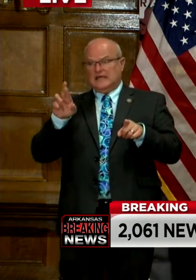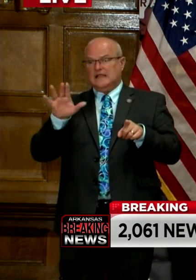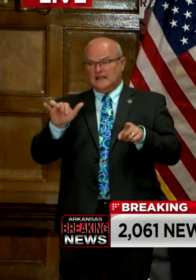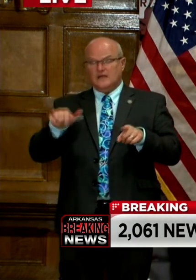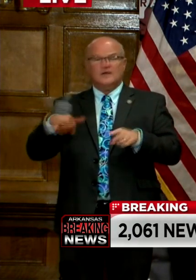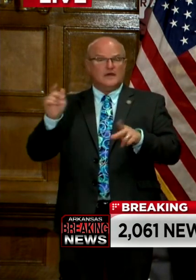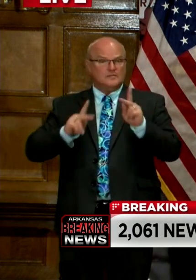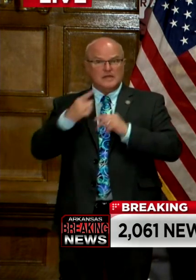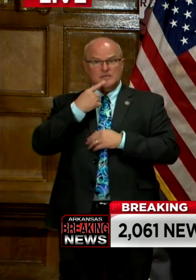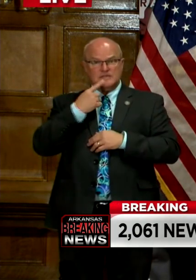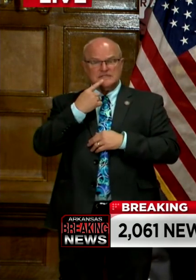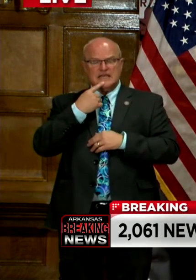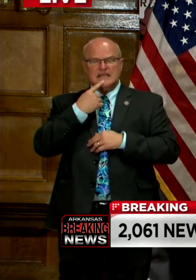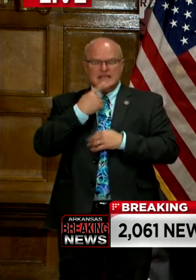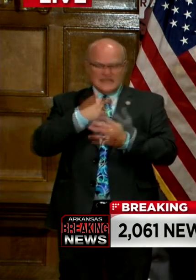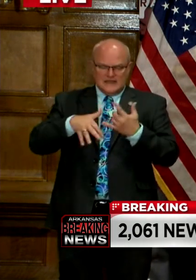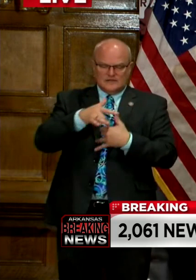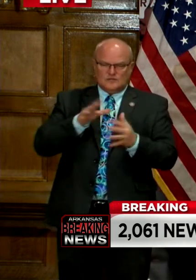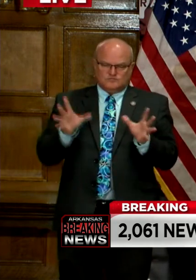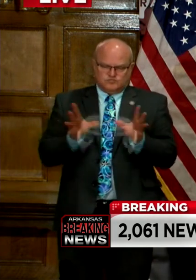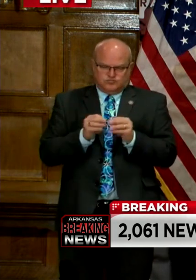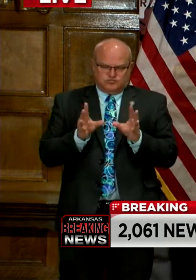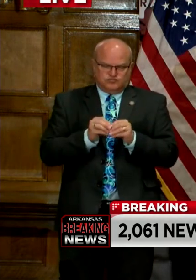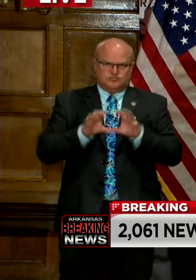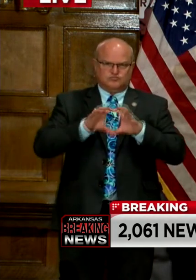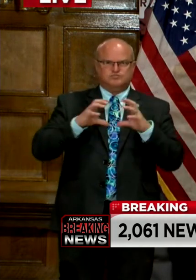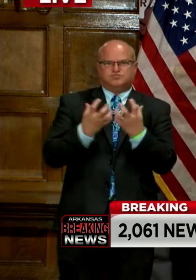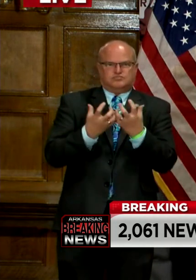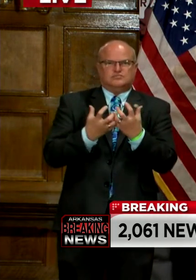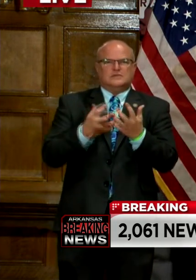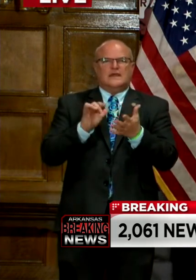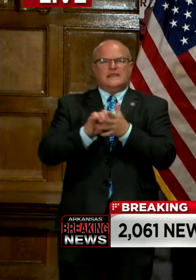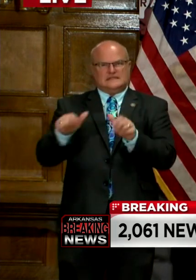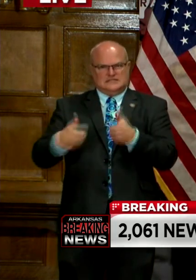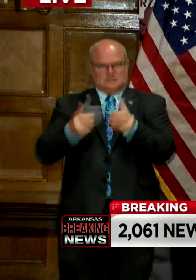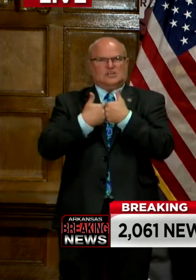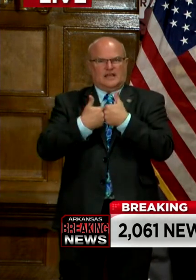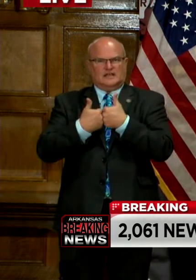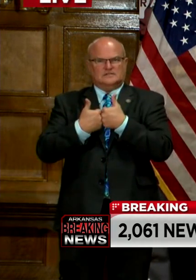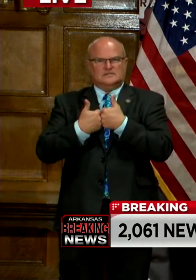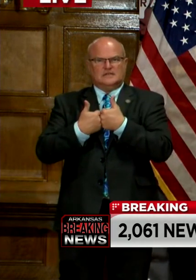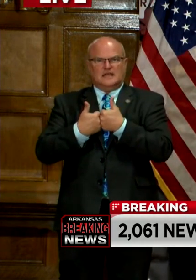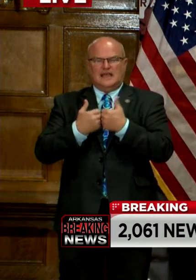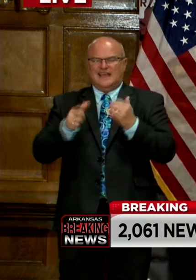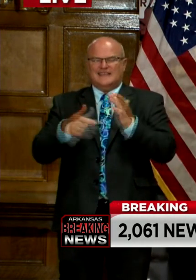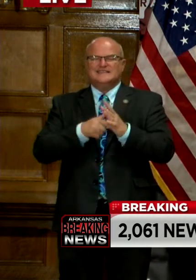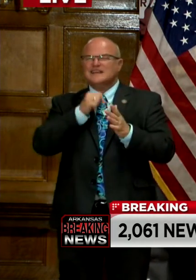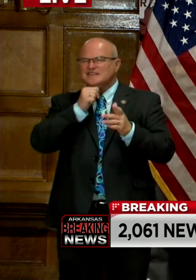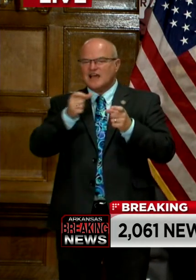HEALTH GUIDE GUIDELINES AND WE'RE NOT SEEING REPERCUSSION FROM THAT.